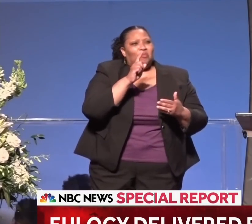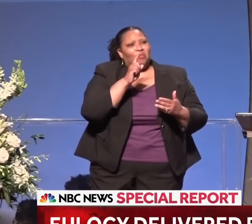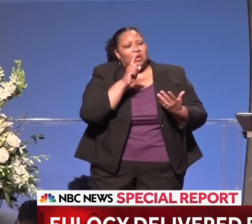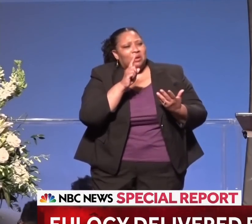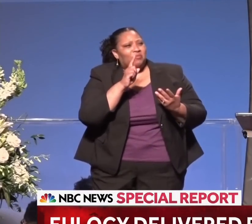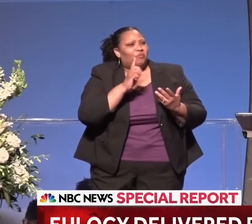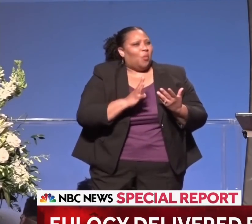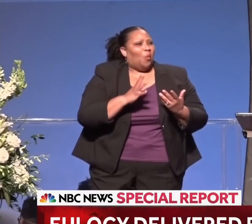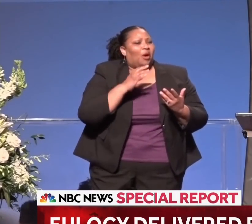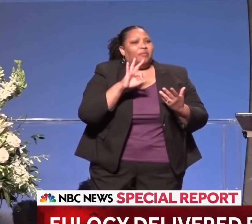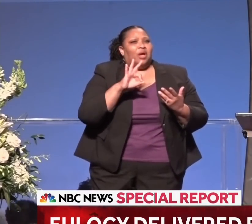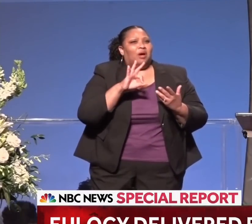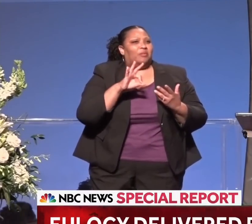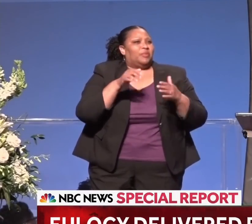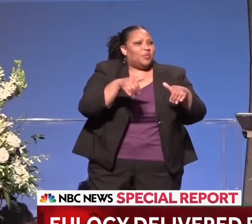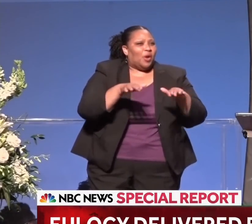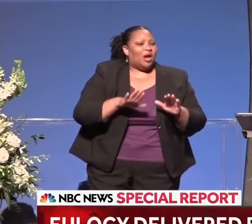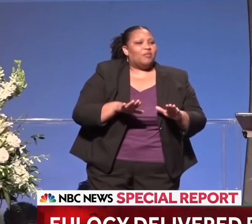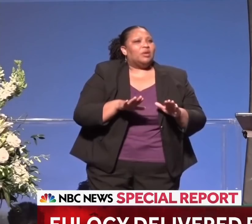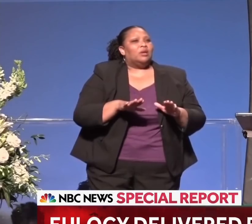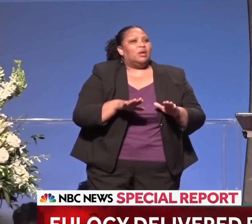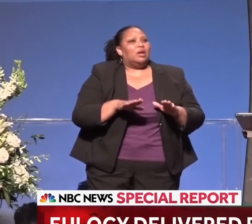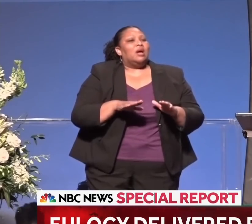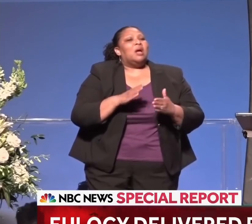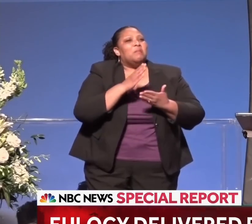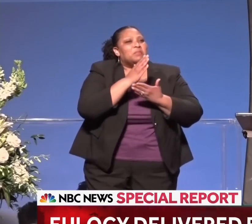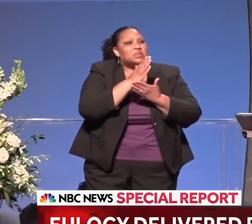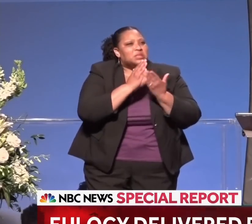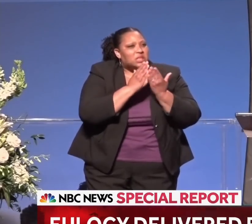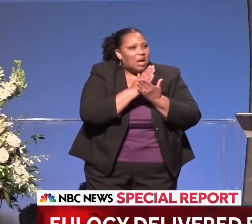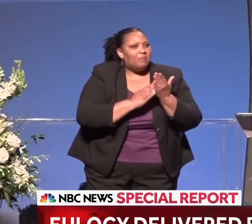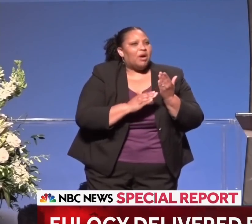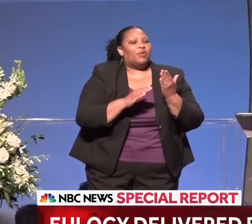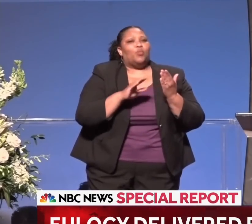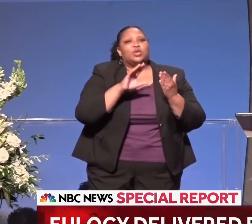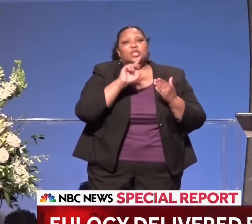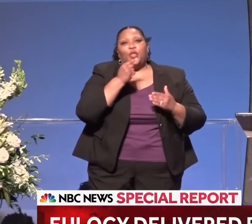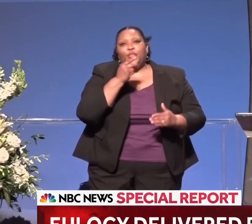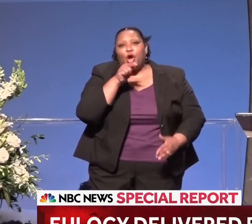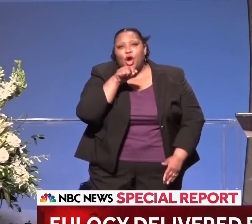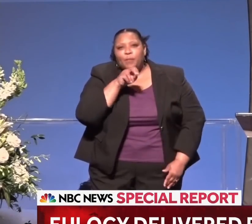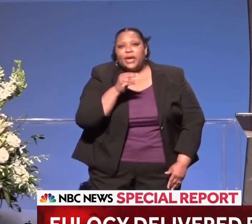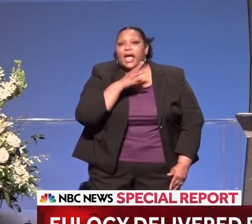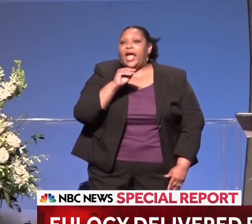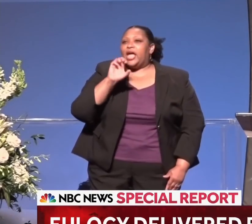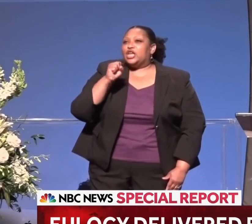THE GRAVEYARD THERE WAS THE TOMBSTONE TOMBSTONES. AND I WOULD SAY ABOUT A QUARTER